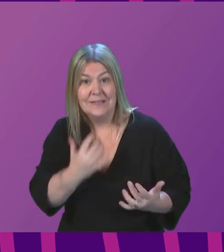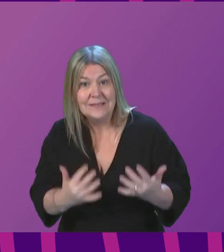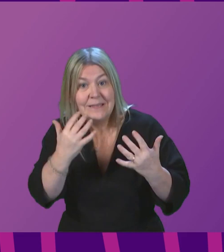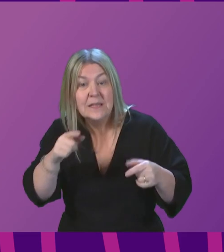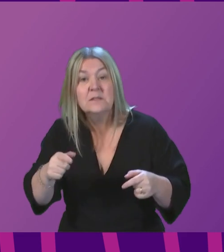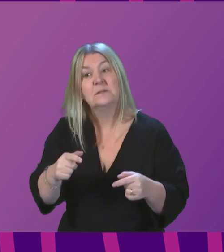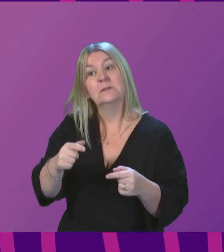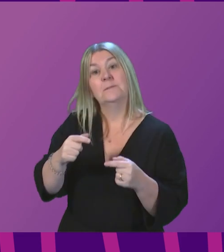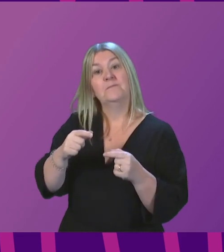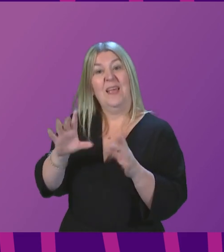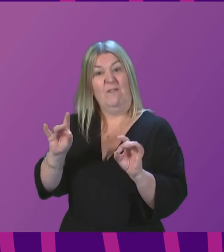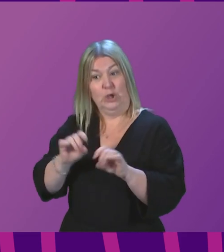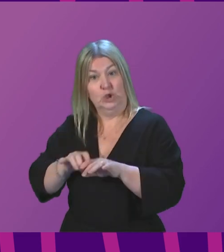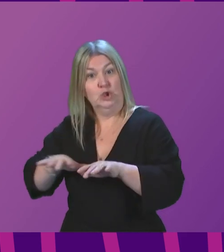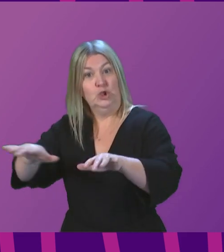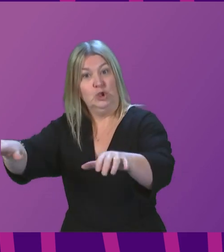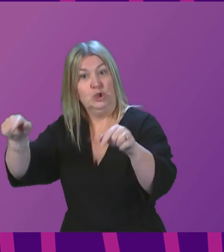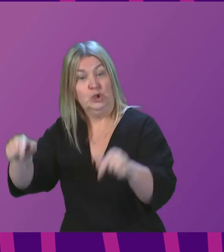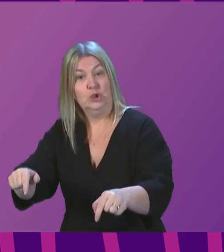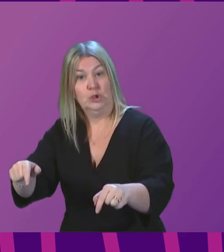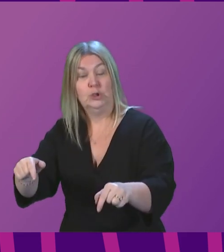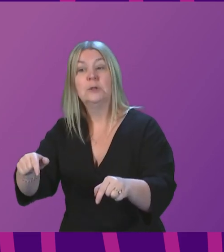are over 20 per cent higher than those in Scotland.